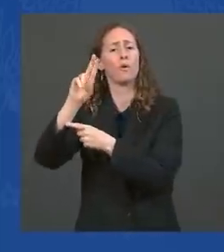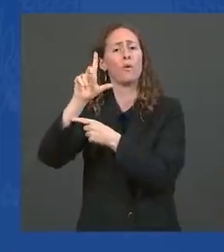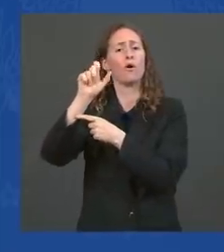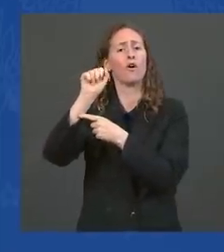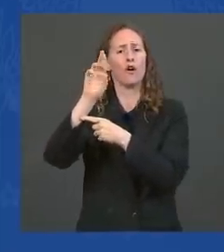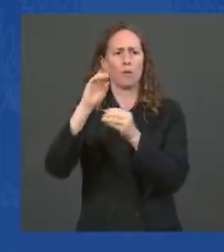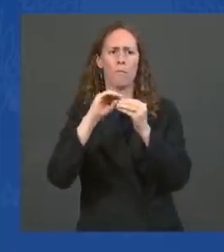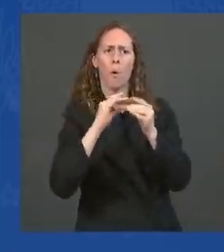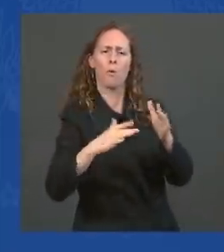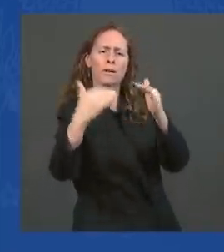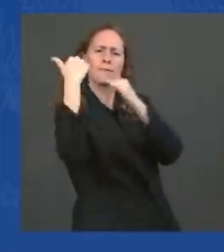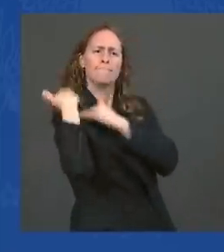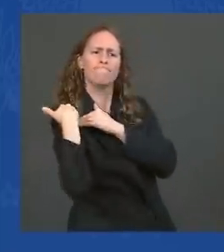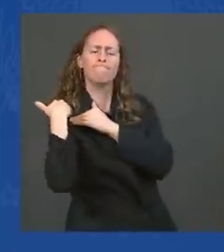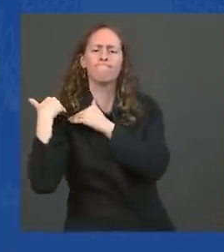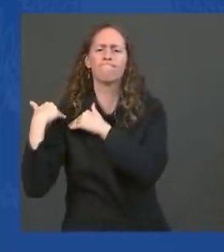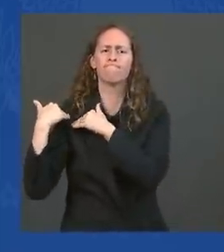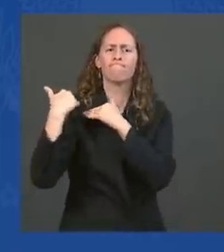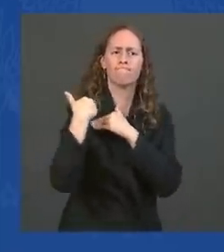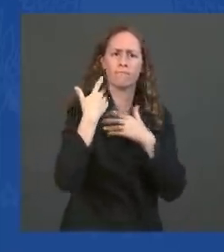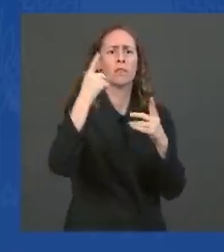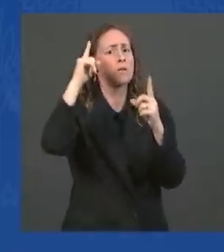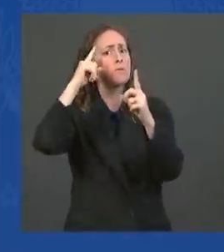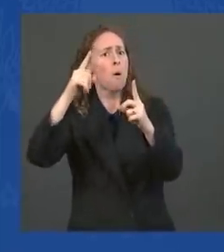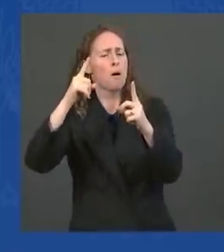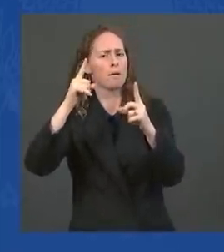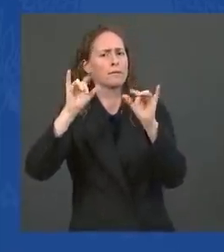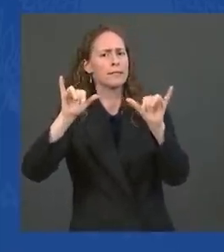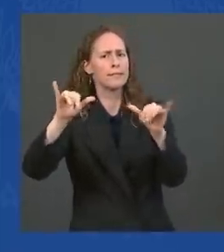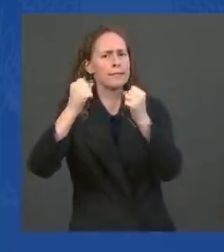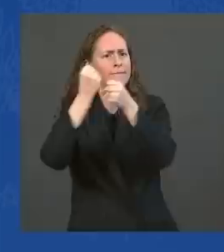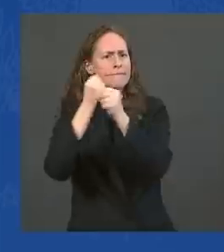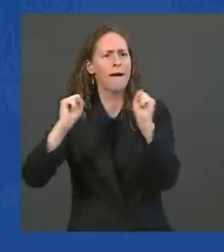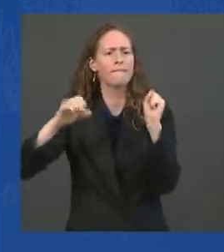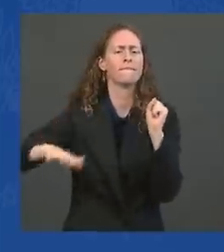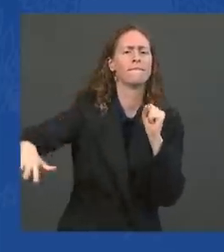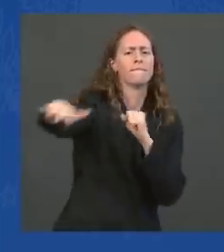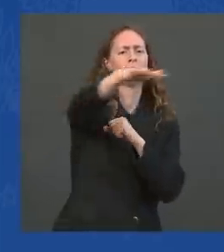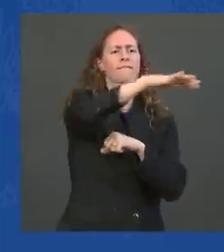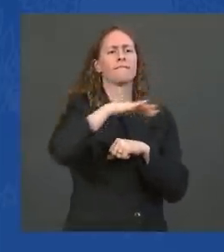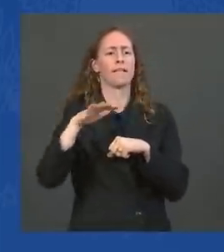Australia has a long history of defense cooperation with the United States and the United Kingdom.